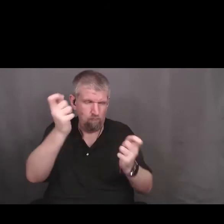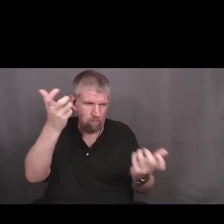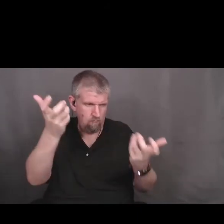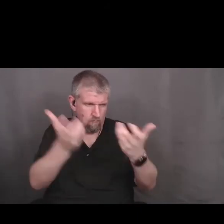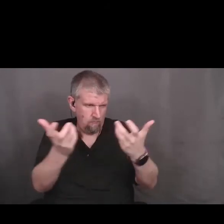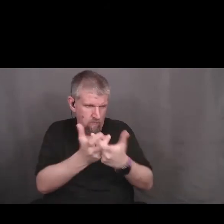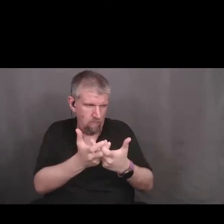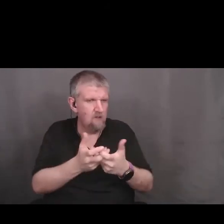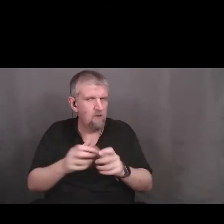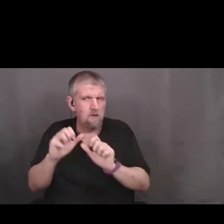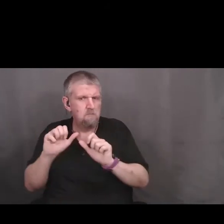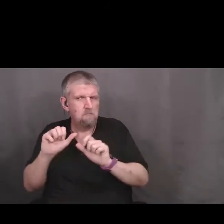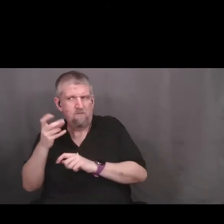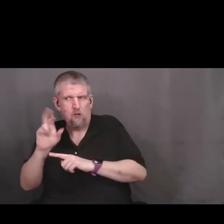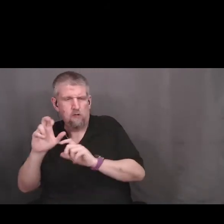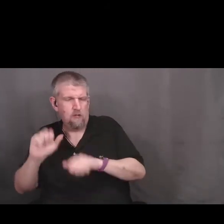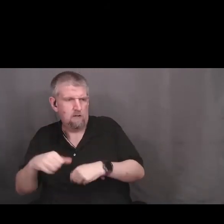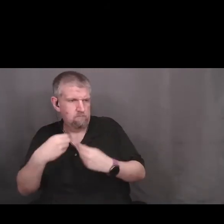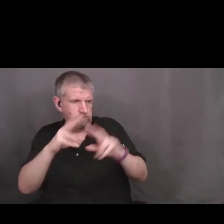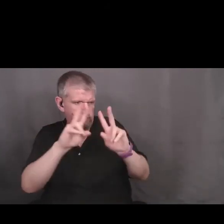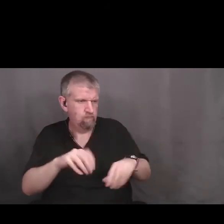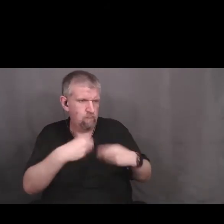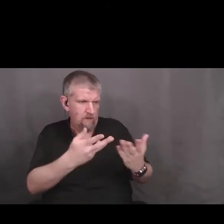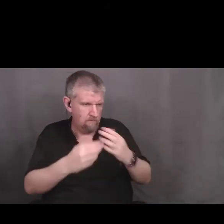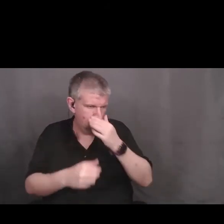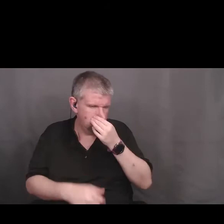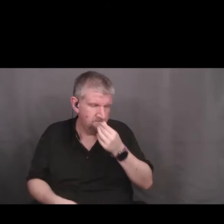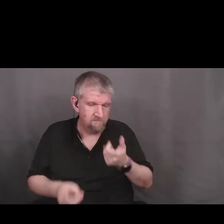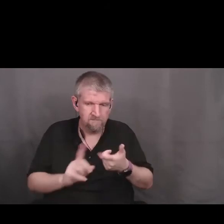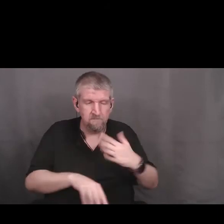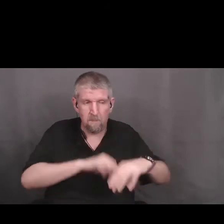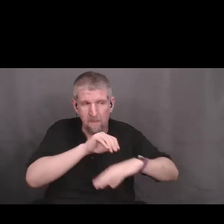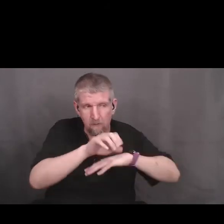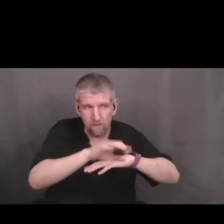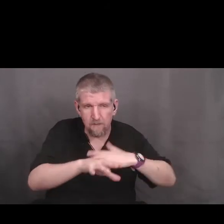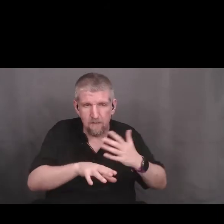and so the agency has the ability to do those types of things. They can provide counseling and guidance to help someone,